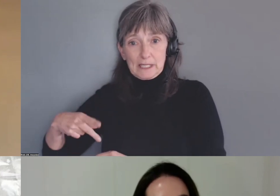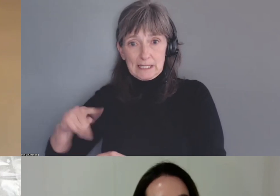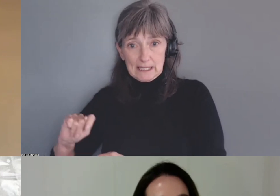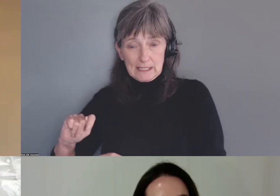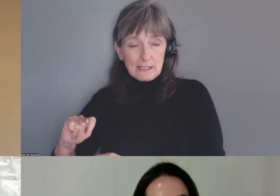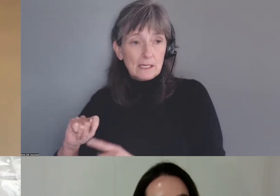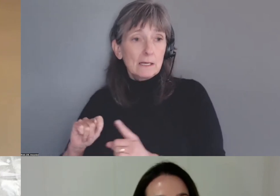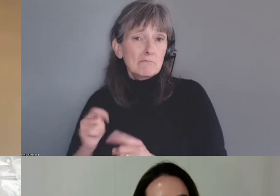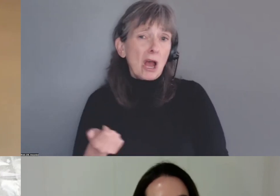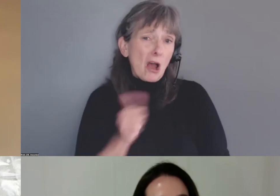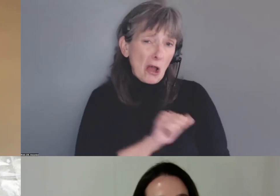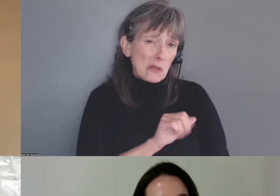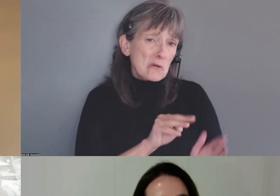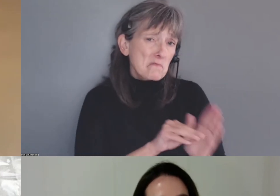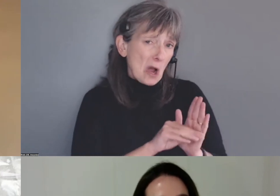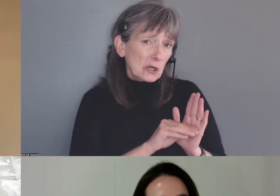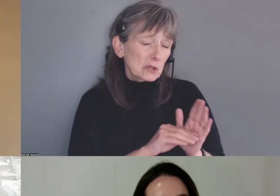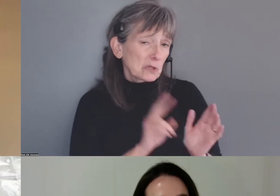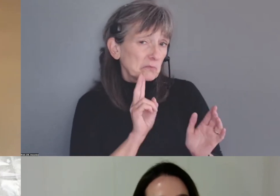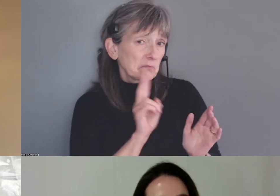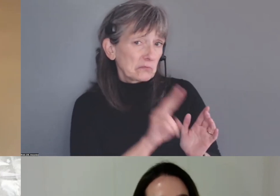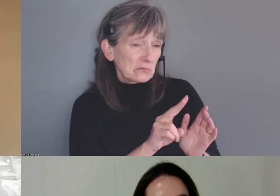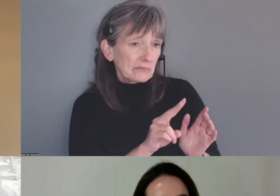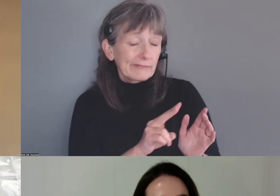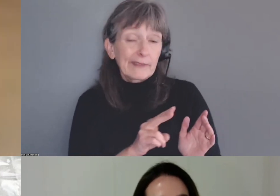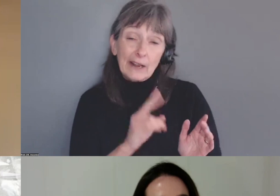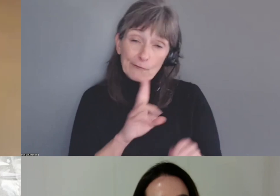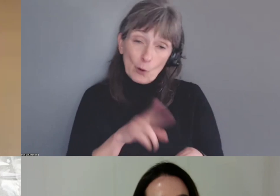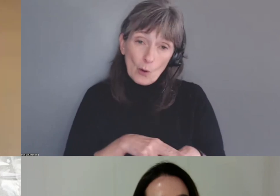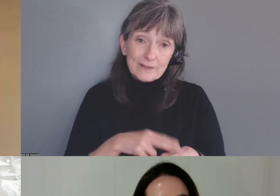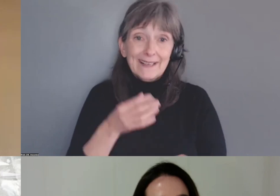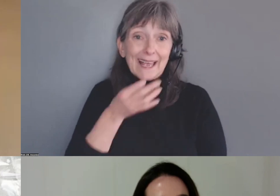as well. And obviously, when a group of experts come to us, what they do on their computers,